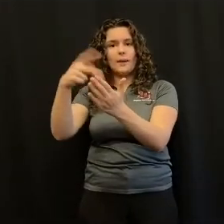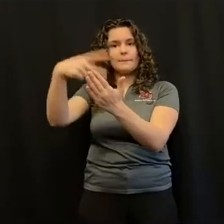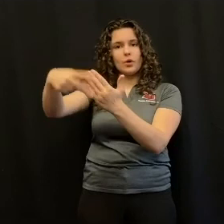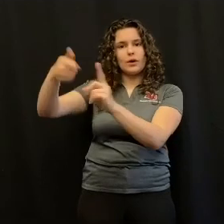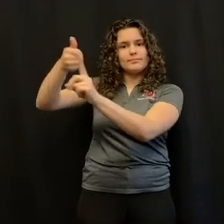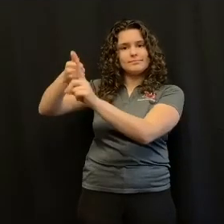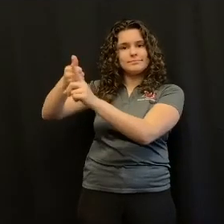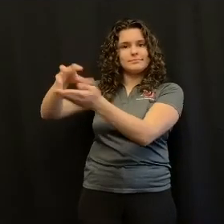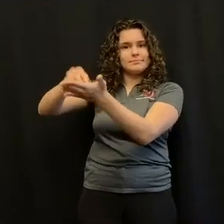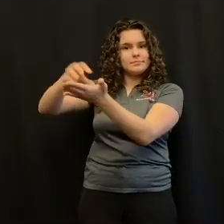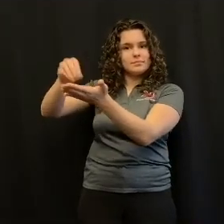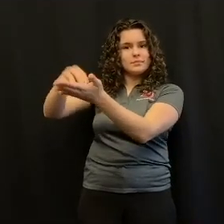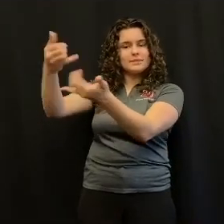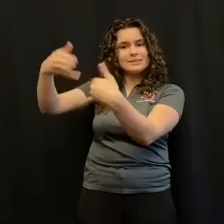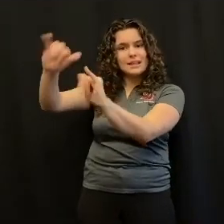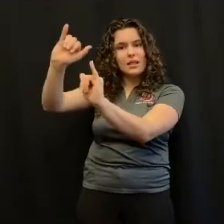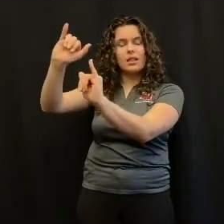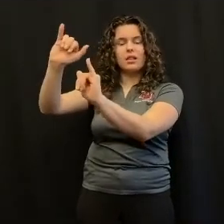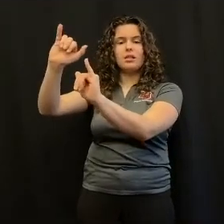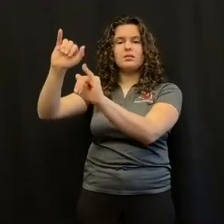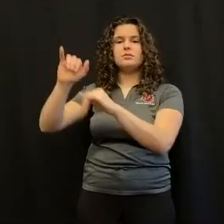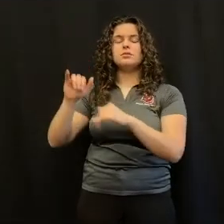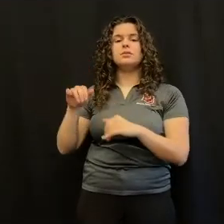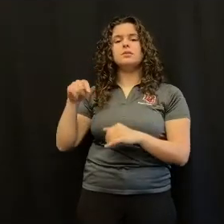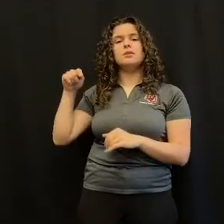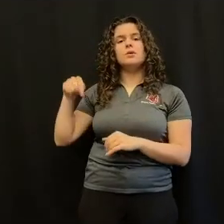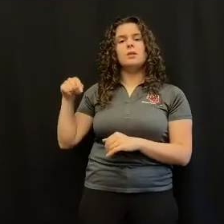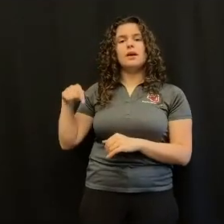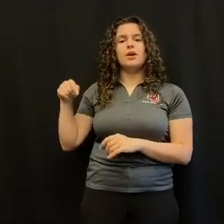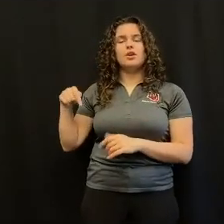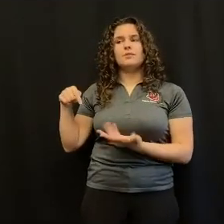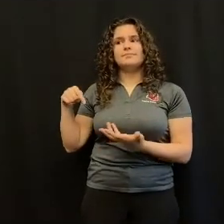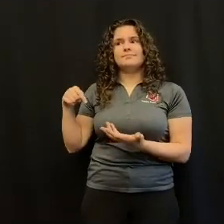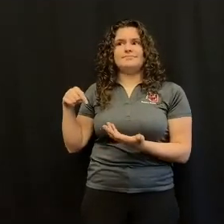The kinds of things that just make sense to them are